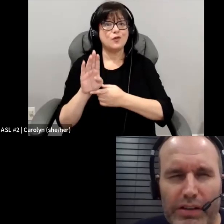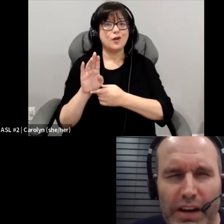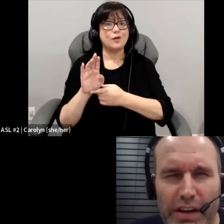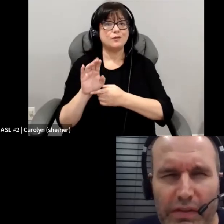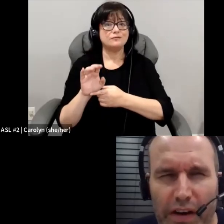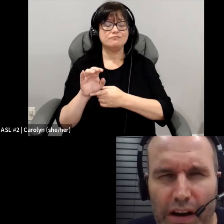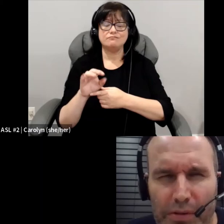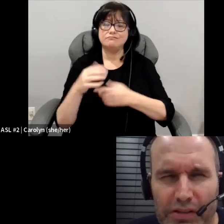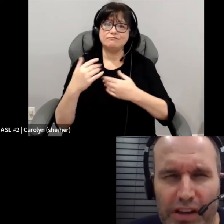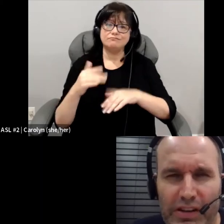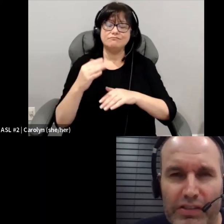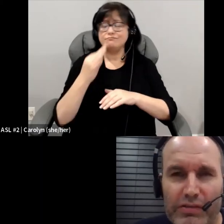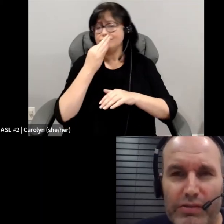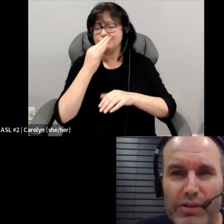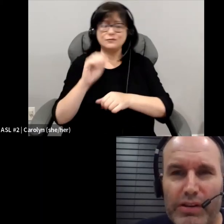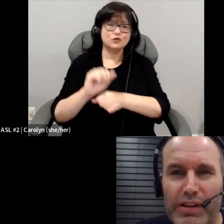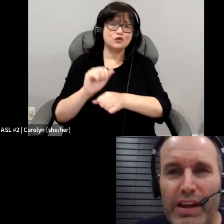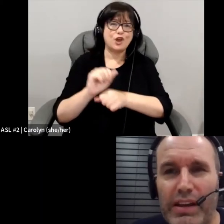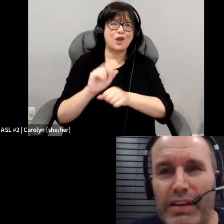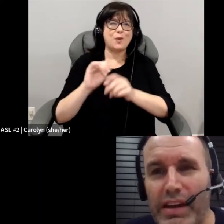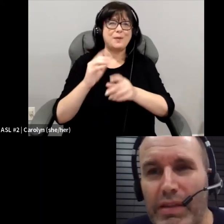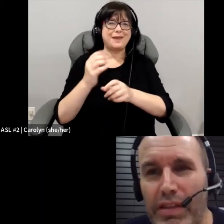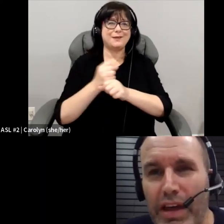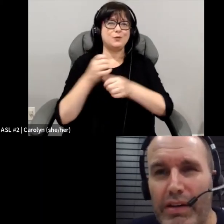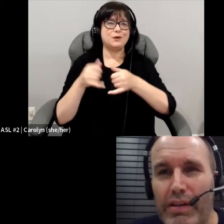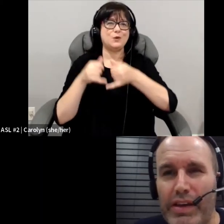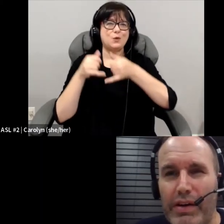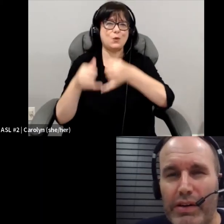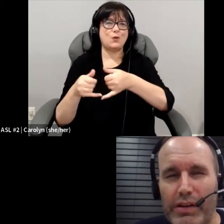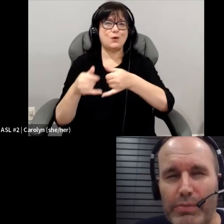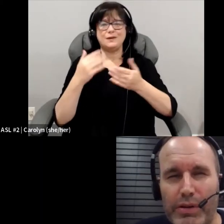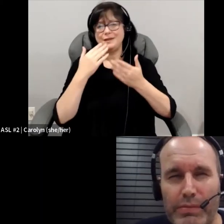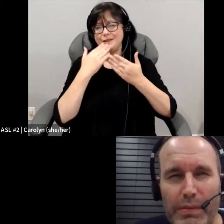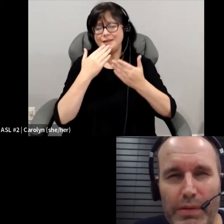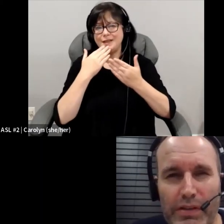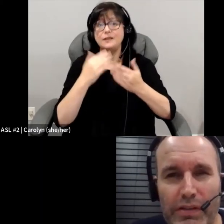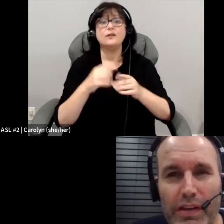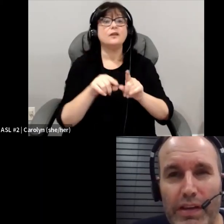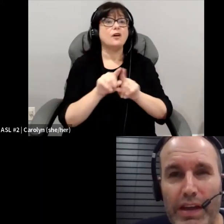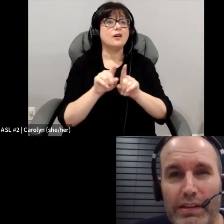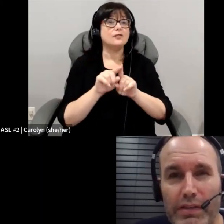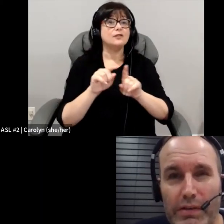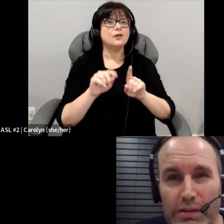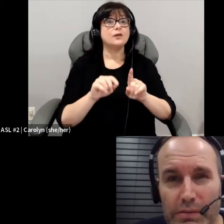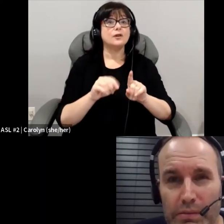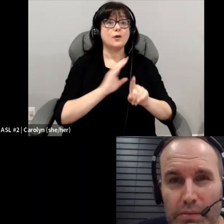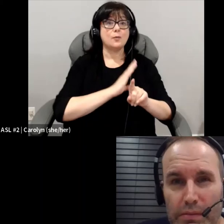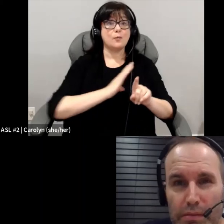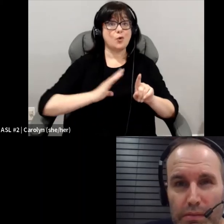WELL DONE AND PRESTIGIOUS AWARD AND THANK THE OUTGOING BOARD MEMBERS. THANKS, EVERYONE.